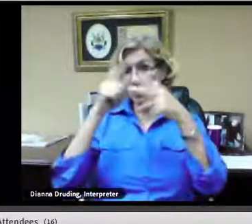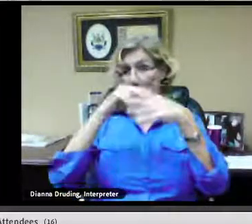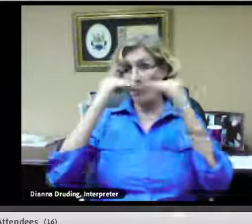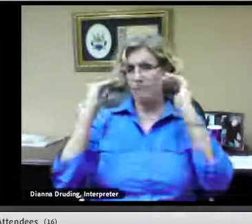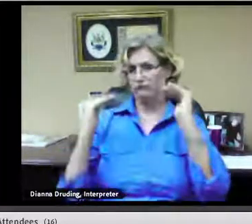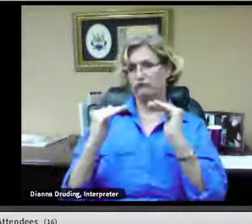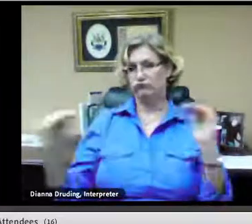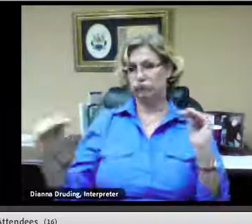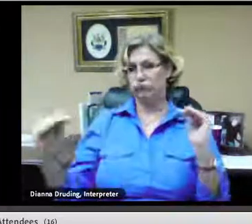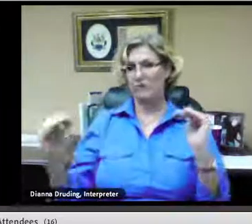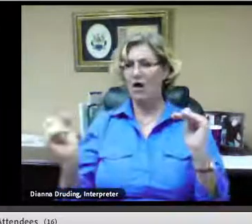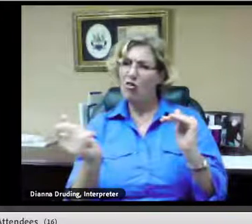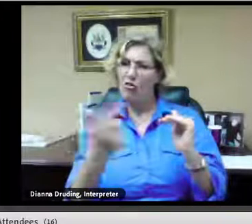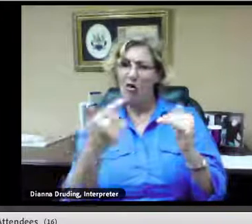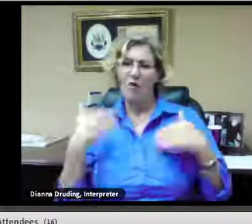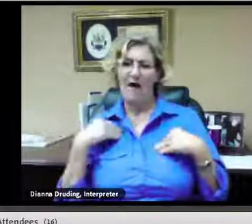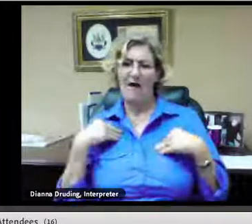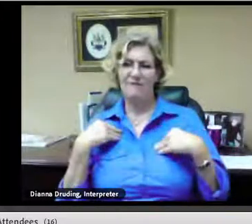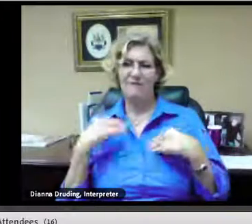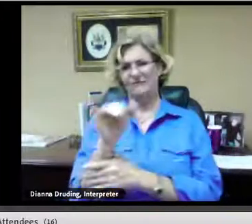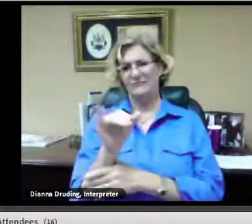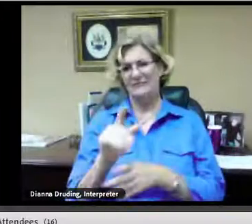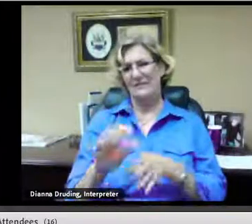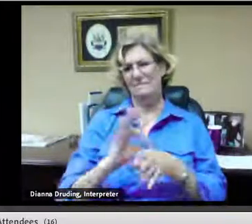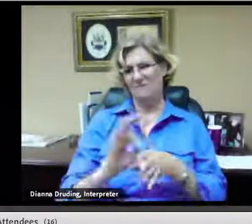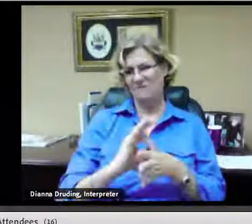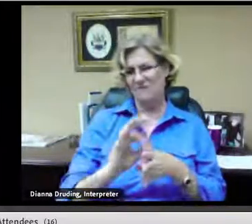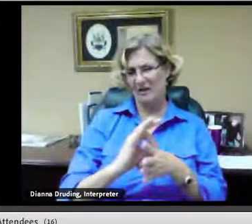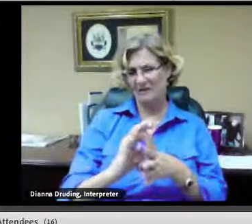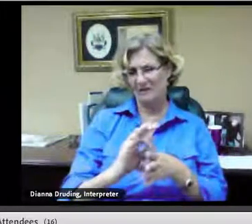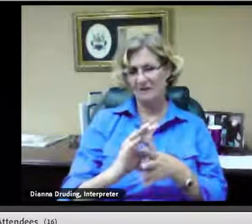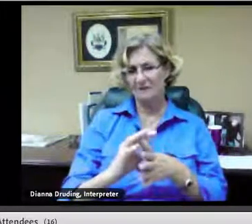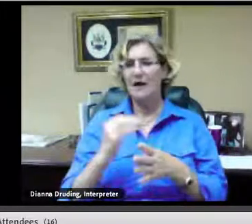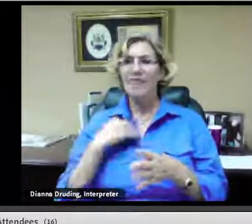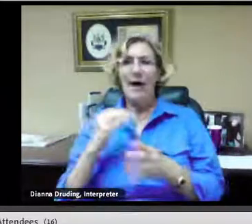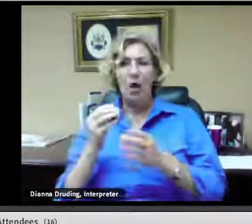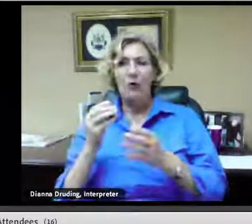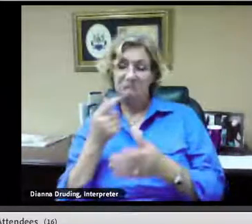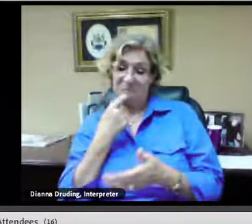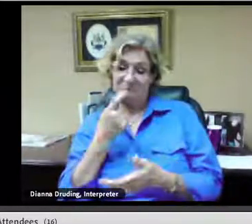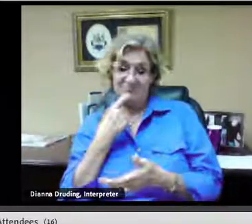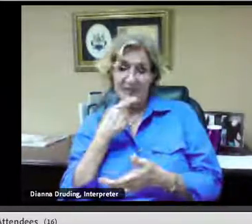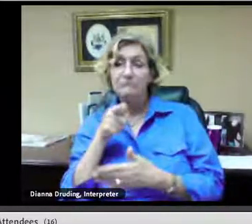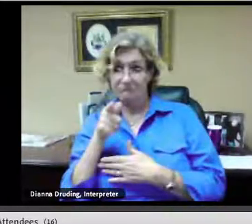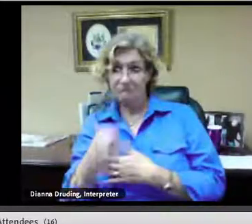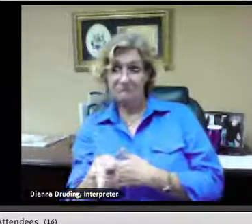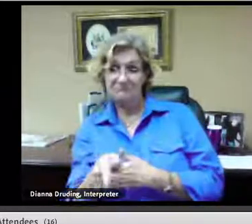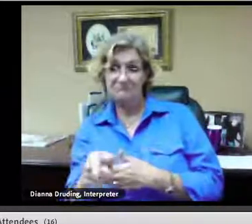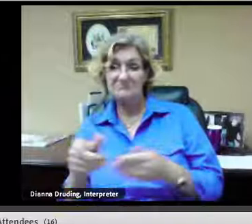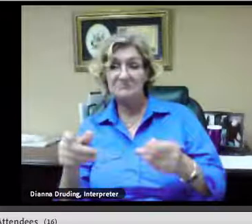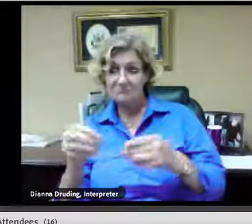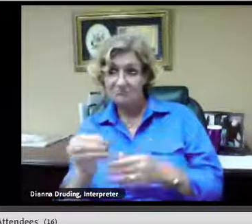to designate parking spaces for people who use wheelchairs, but I have to tell you,